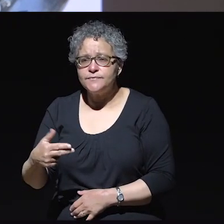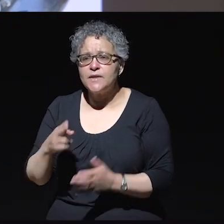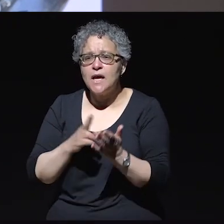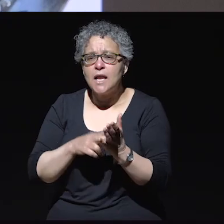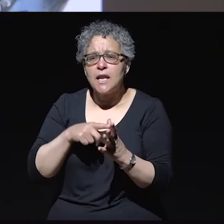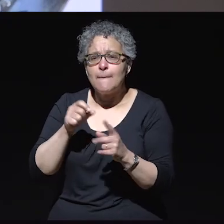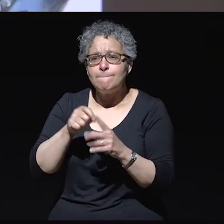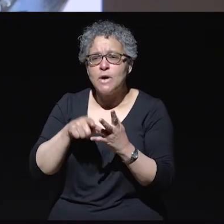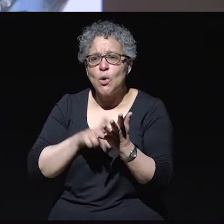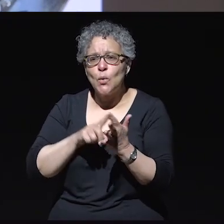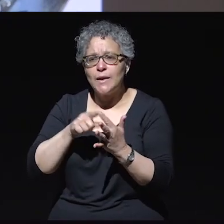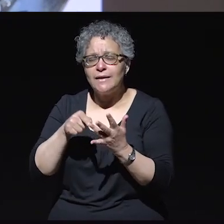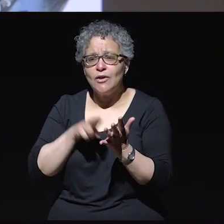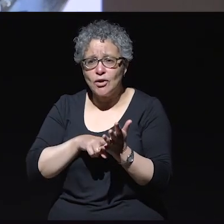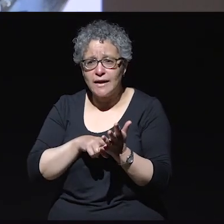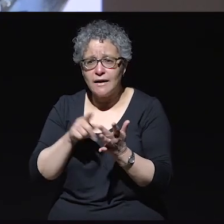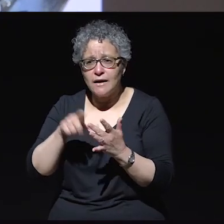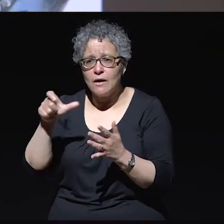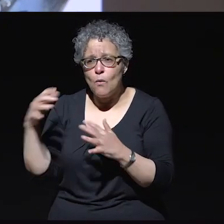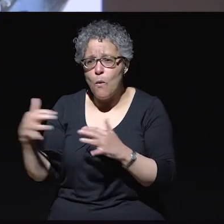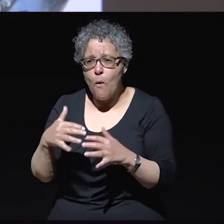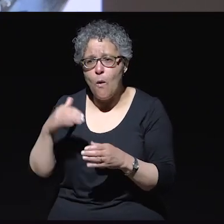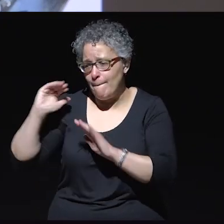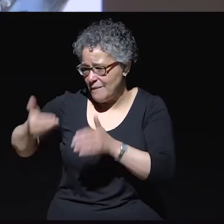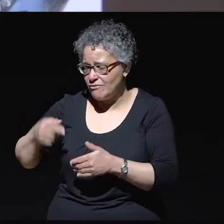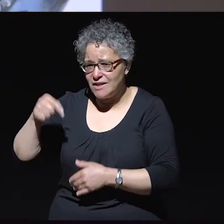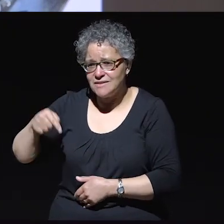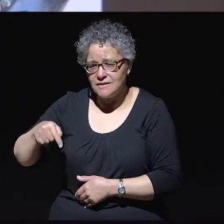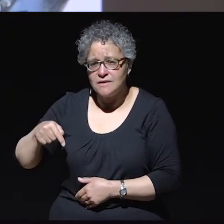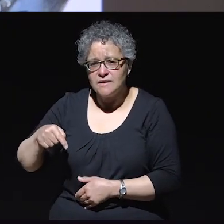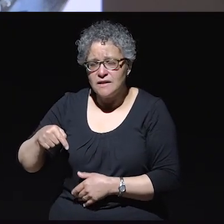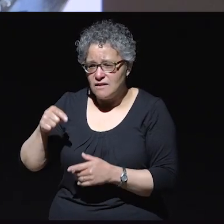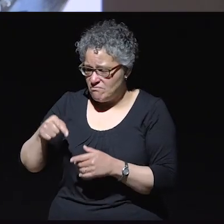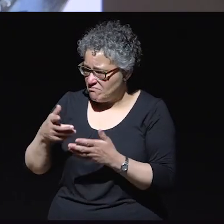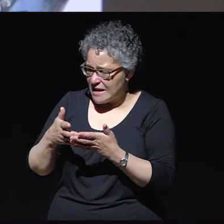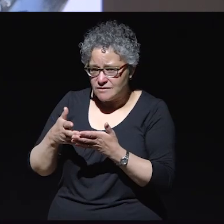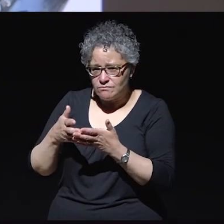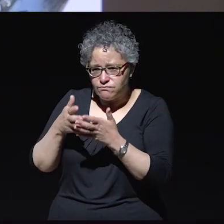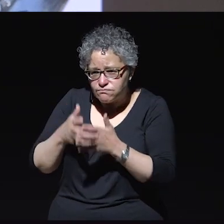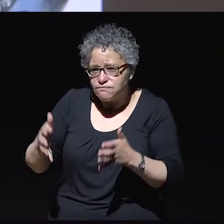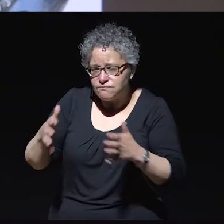and doesn't end until 1815, this sort of, you know, period of extended warfare,